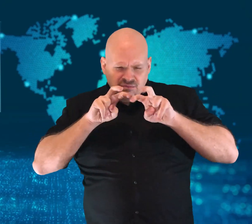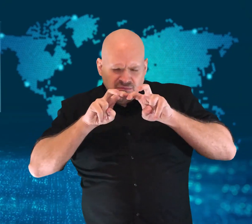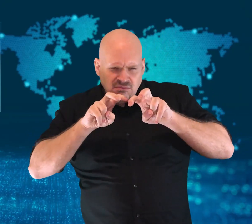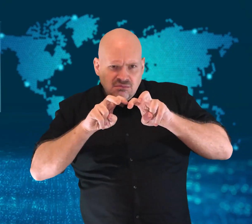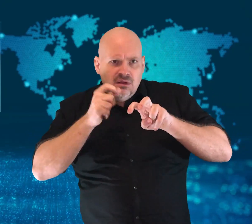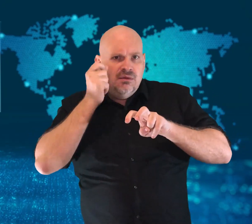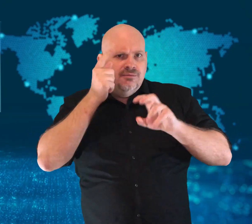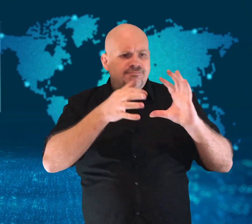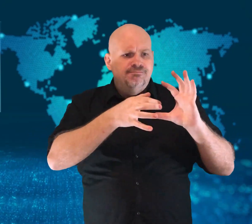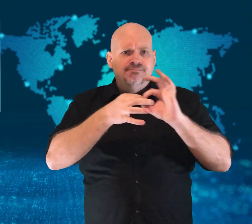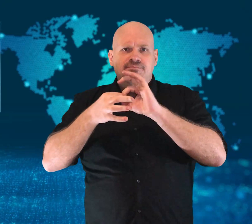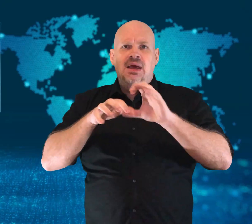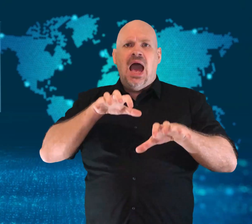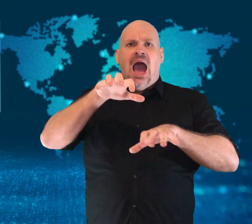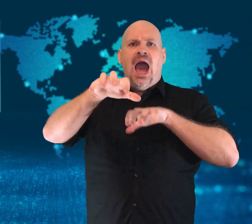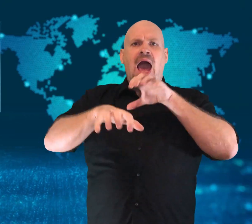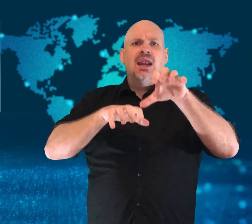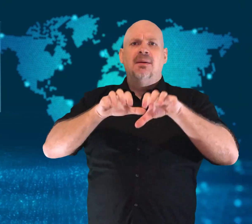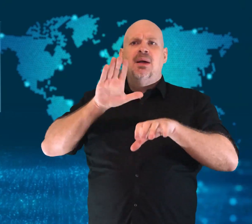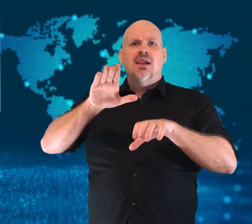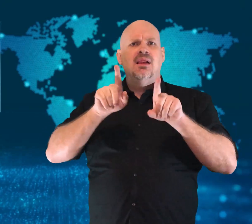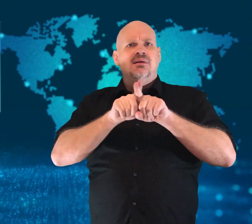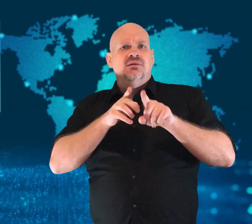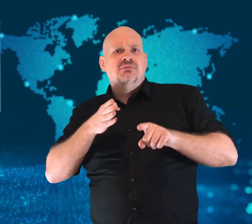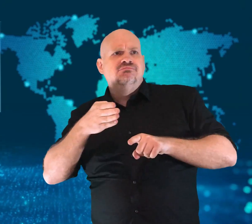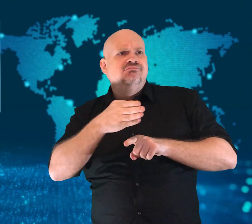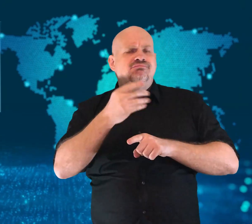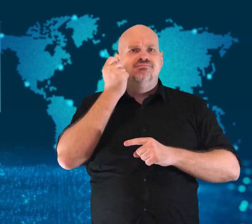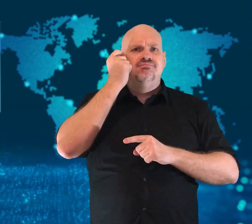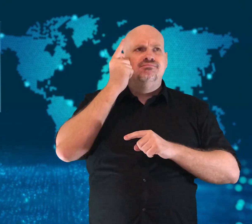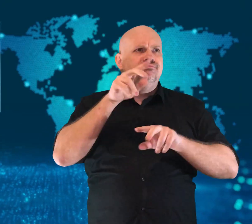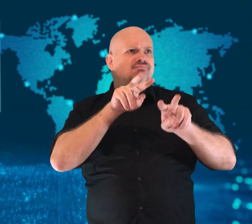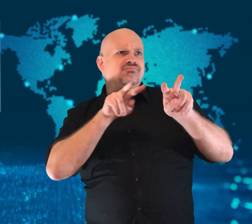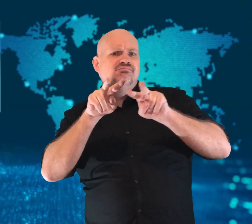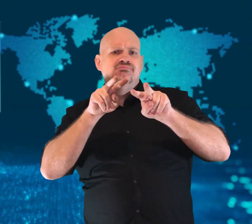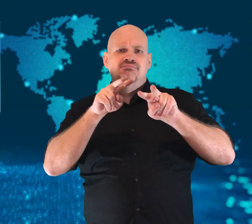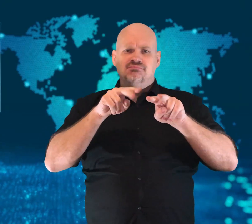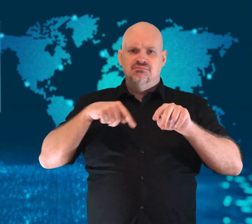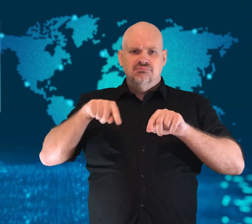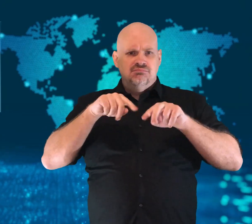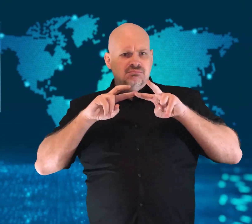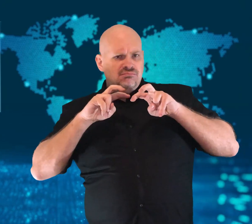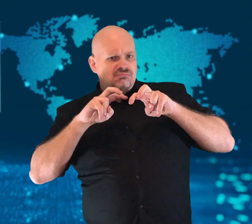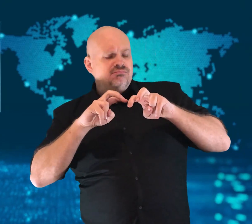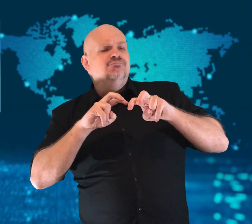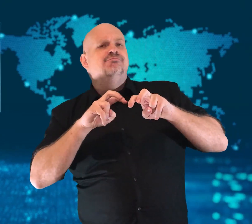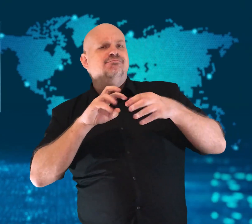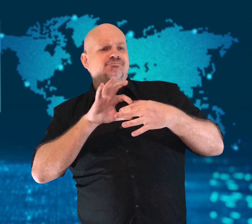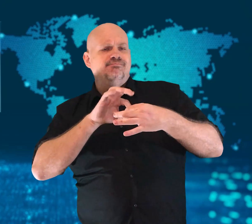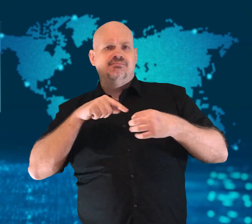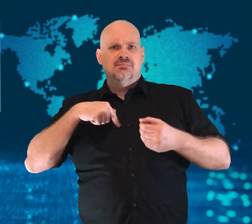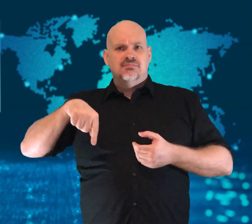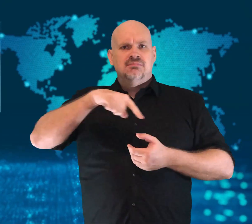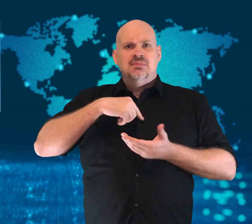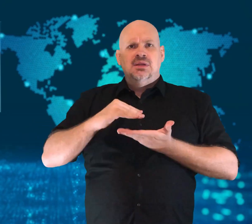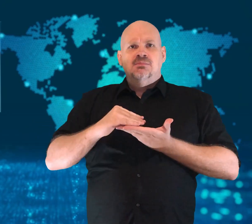water environment could increase scientists’ understanding of